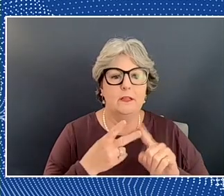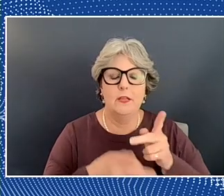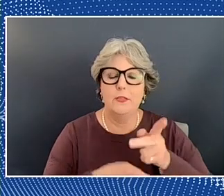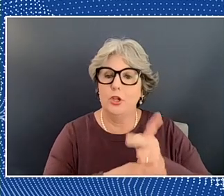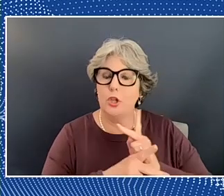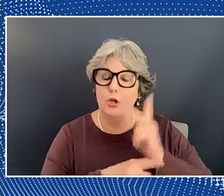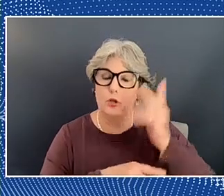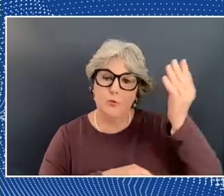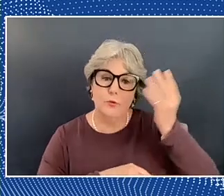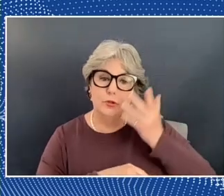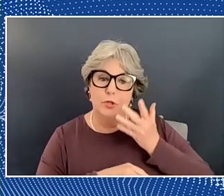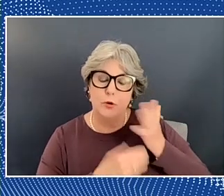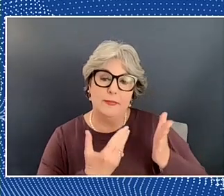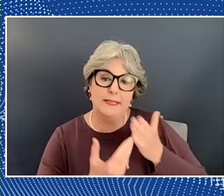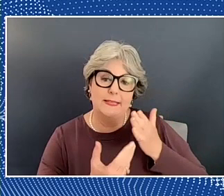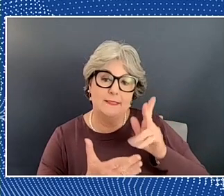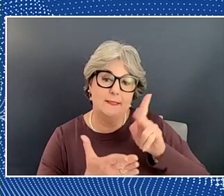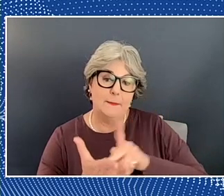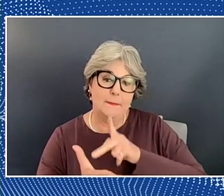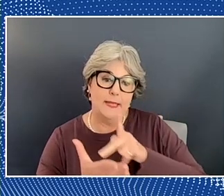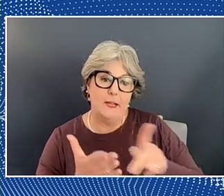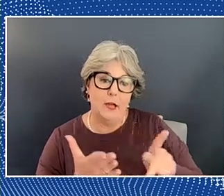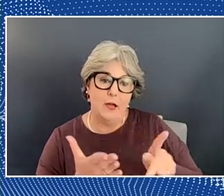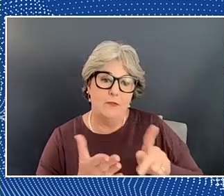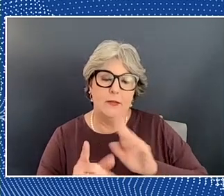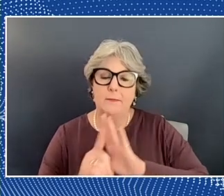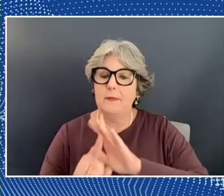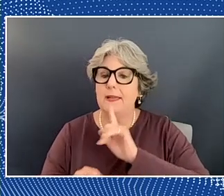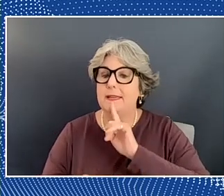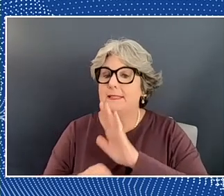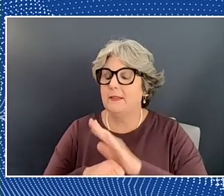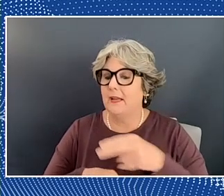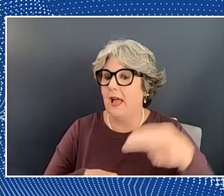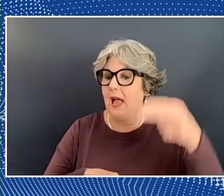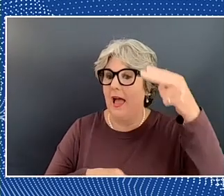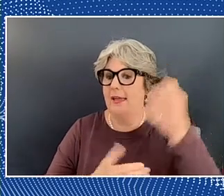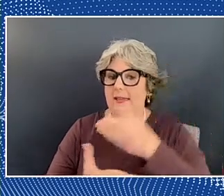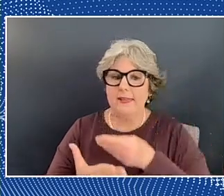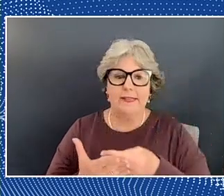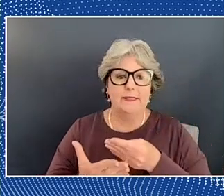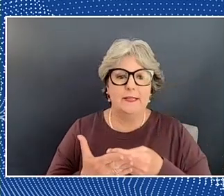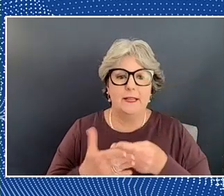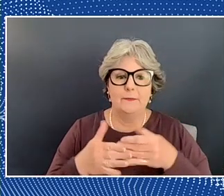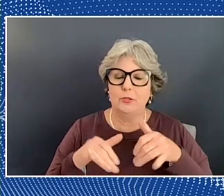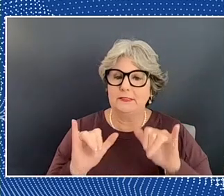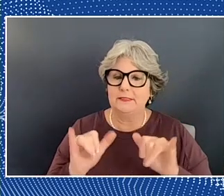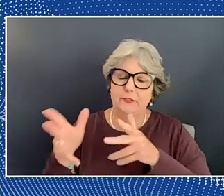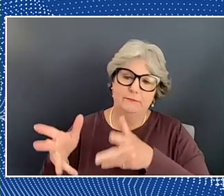easily paid off by his guaranteed high income, are still lingering and growing